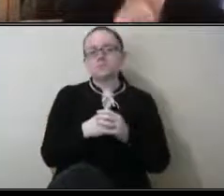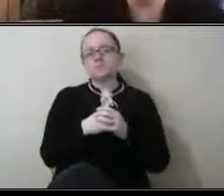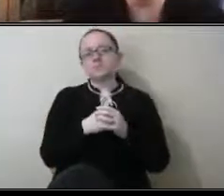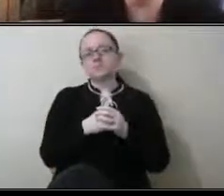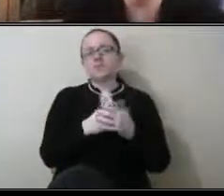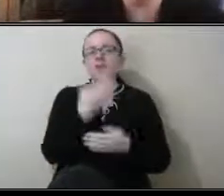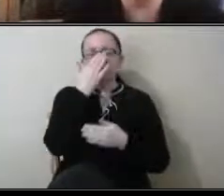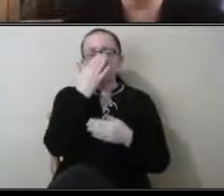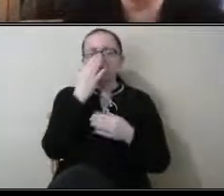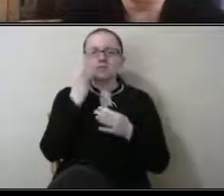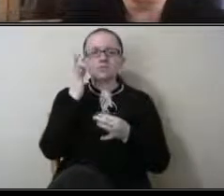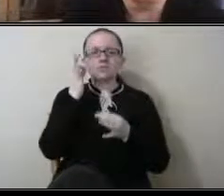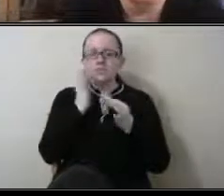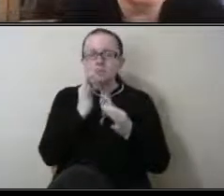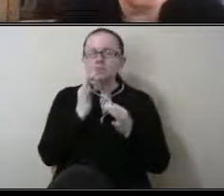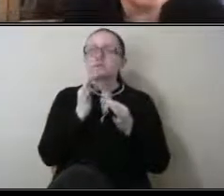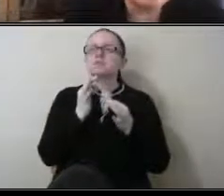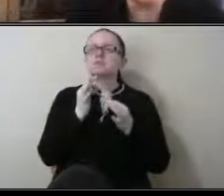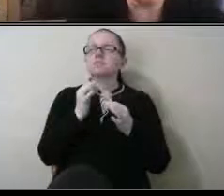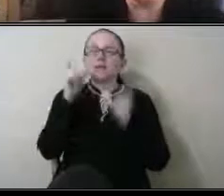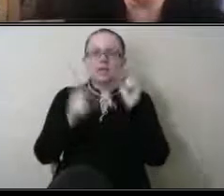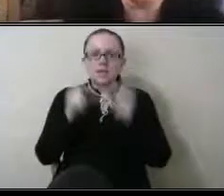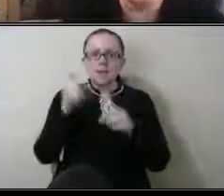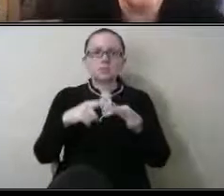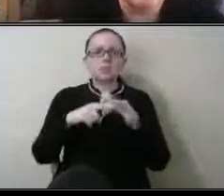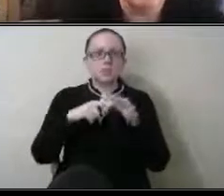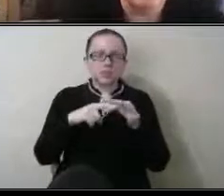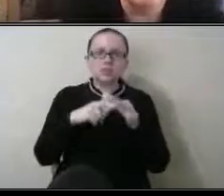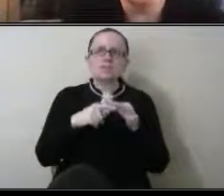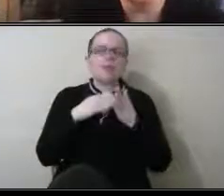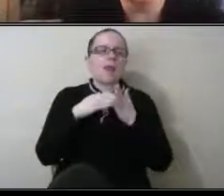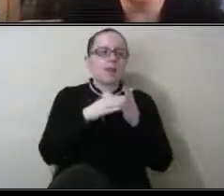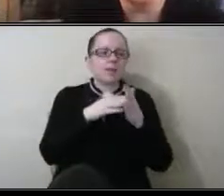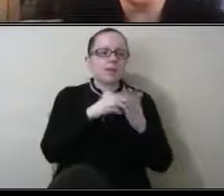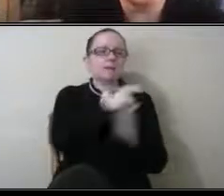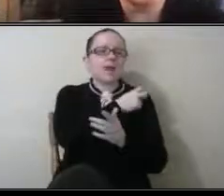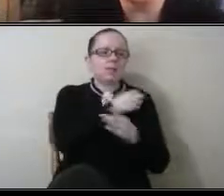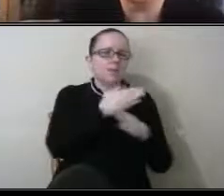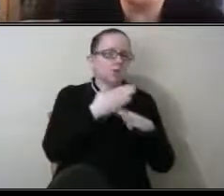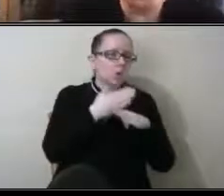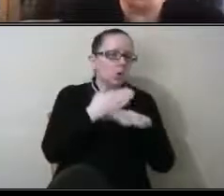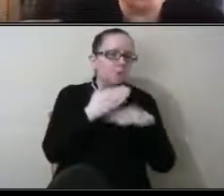with customer inquiries and helping office administration right across the full organization